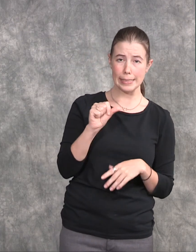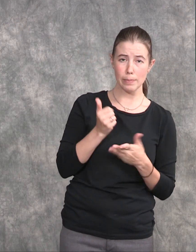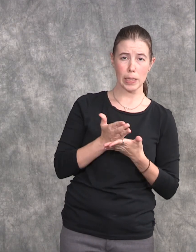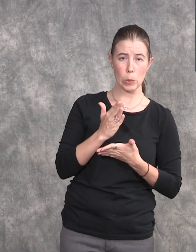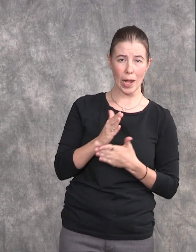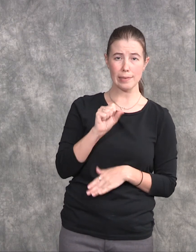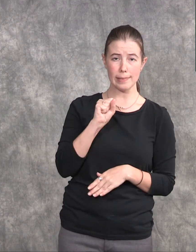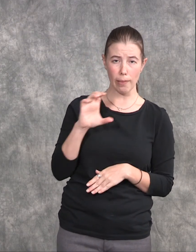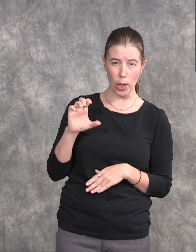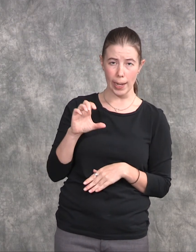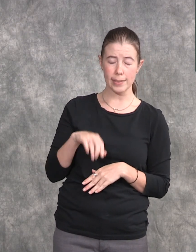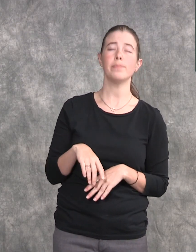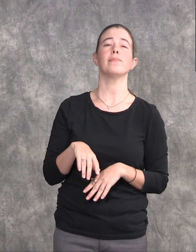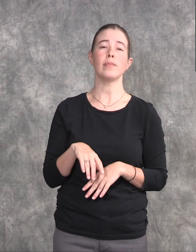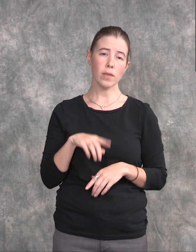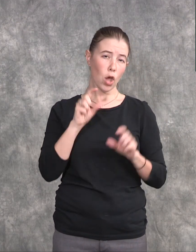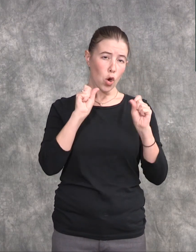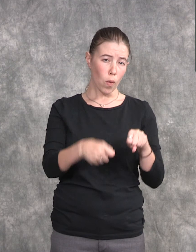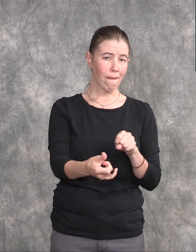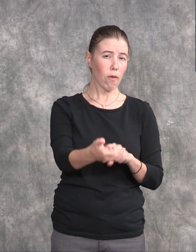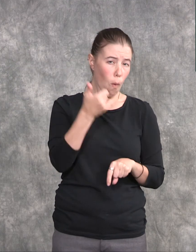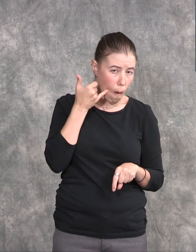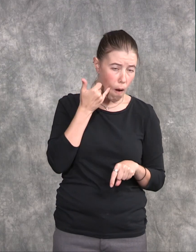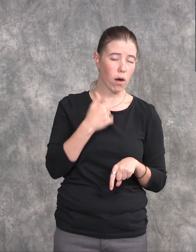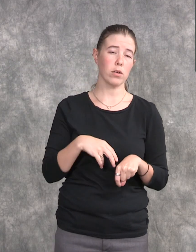How to contact Disability Rights South Carolina.